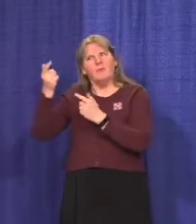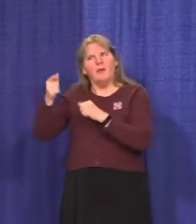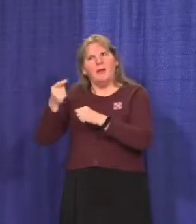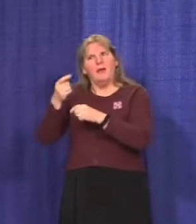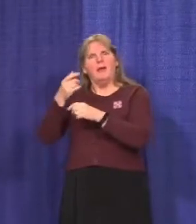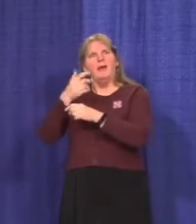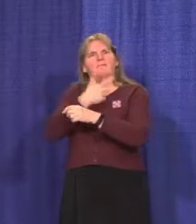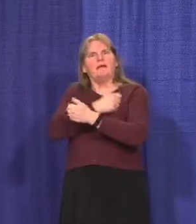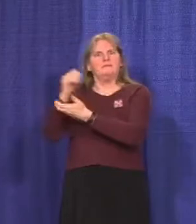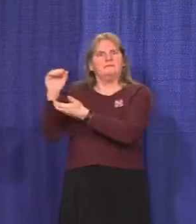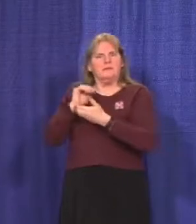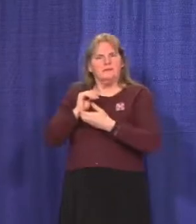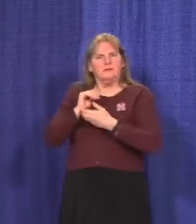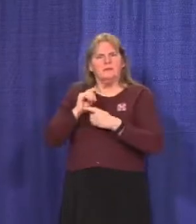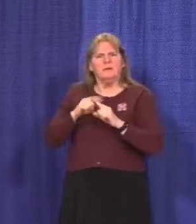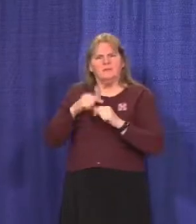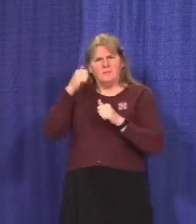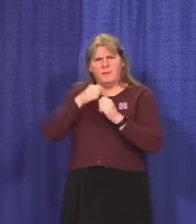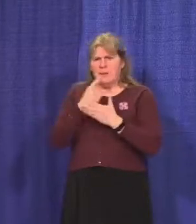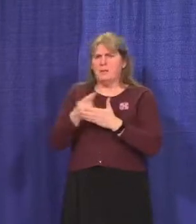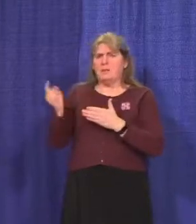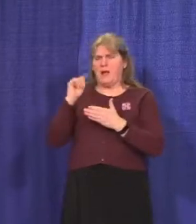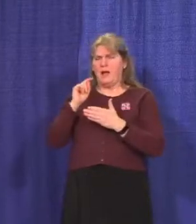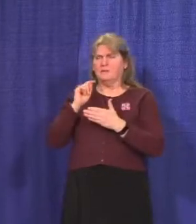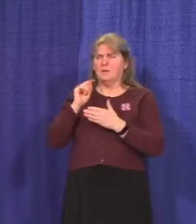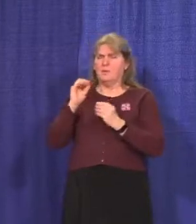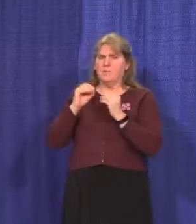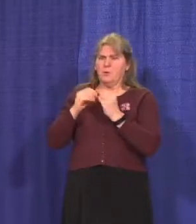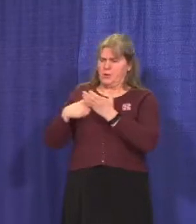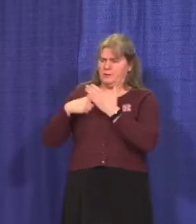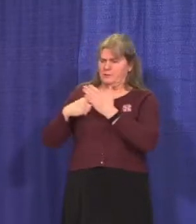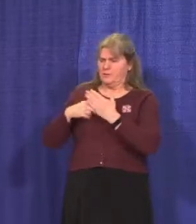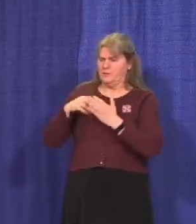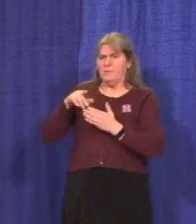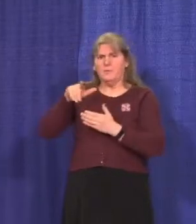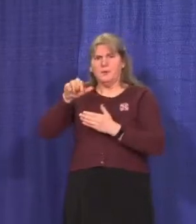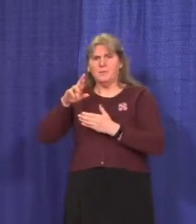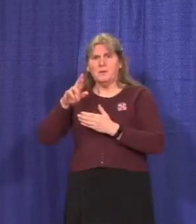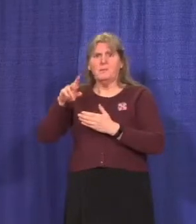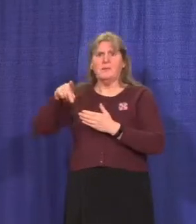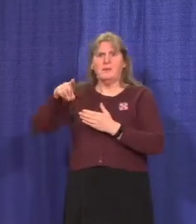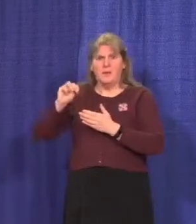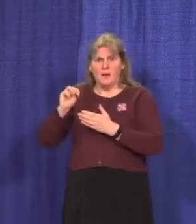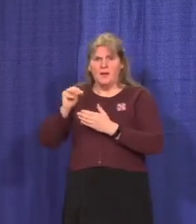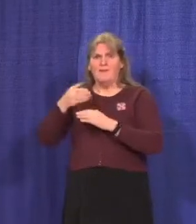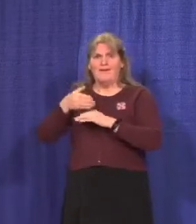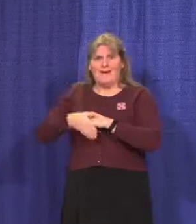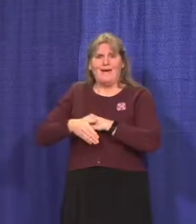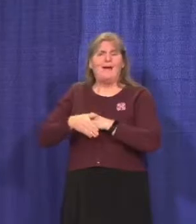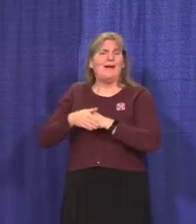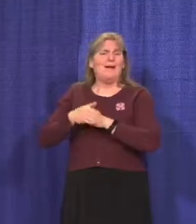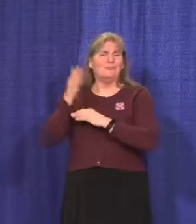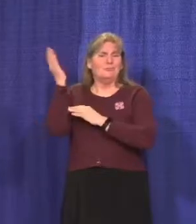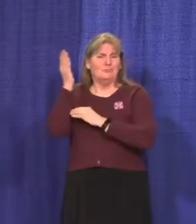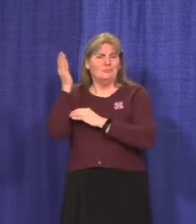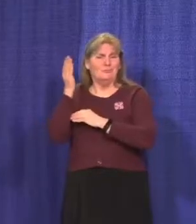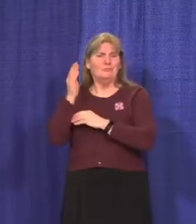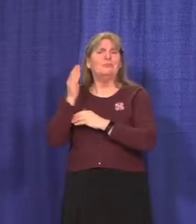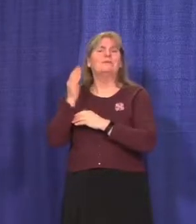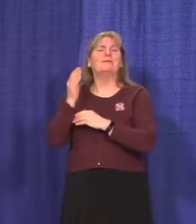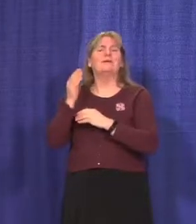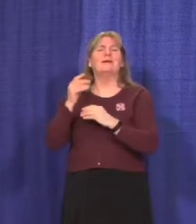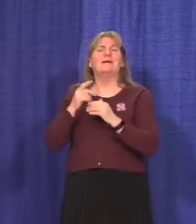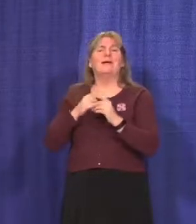going to have a conversation.